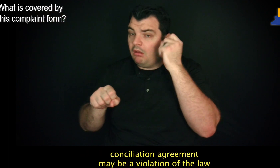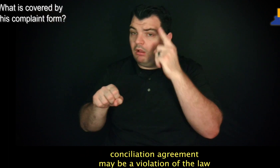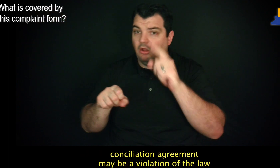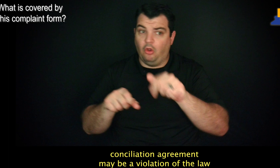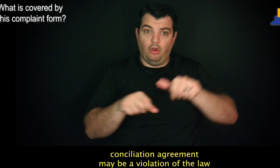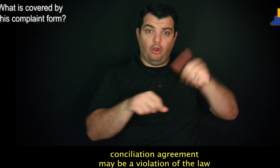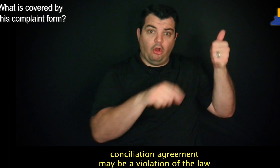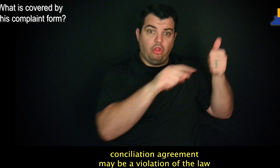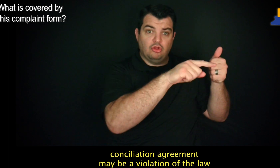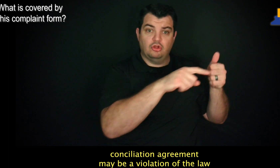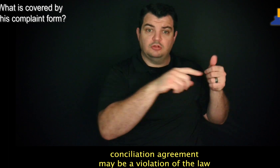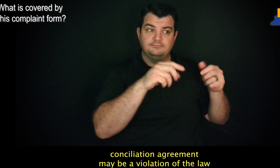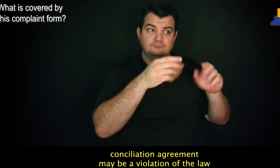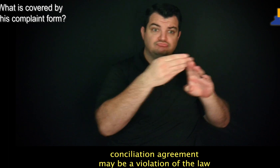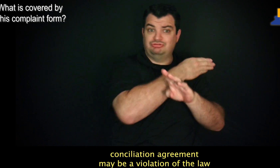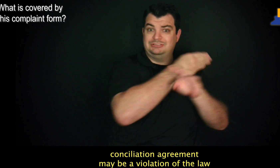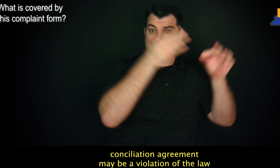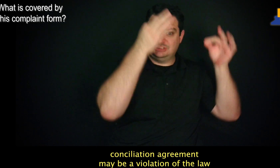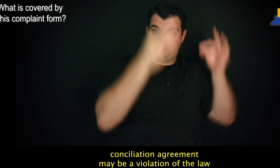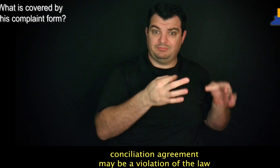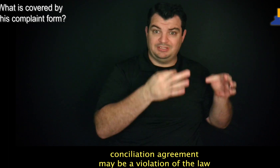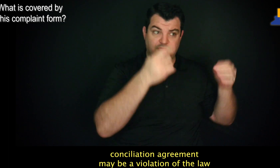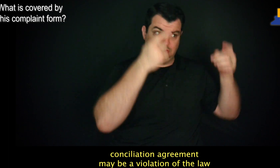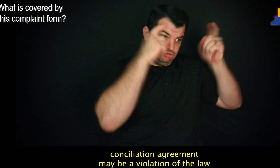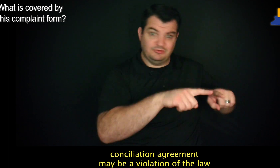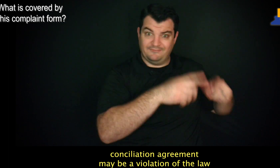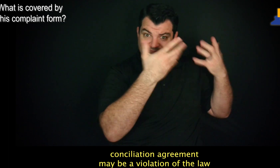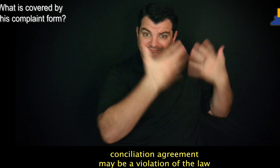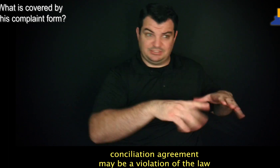conciliation agreement may be a violation of the law